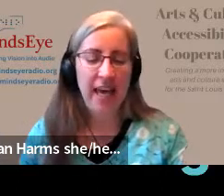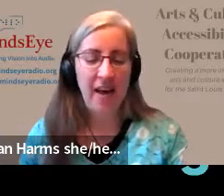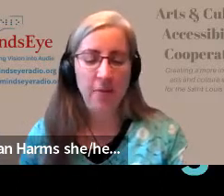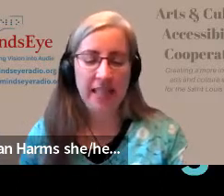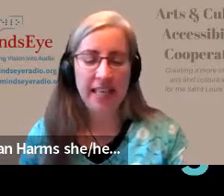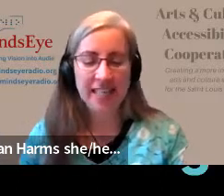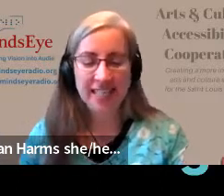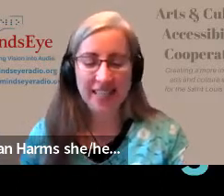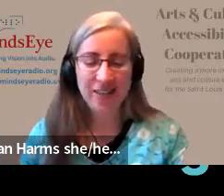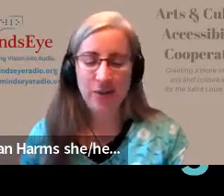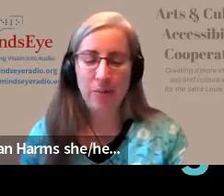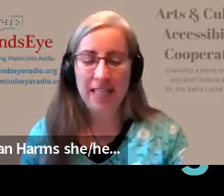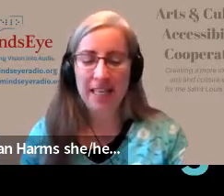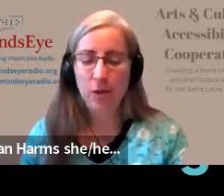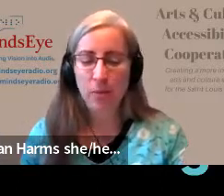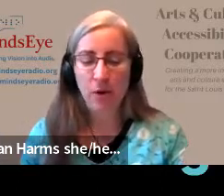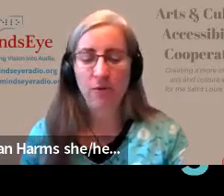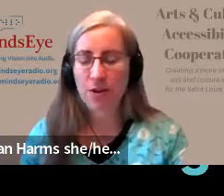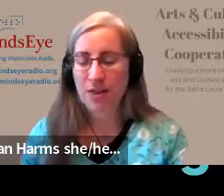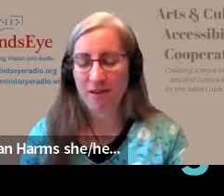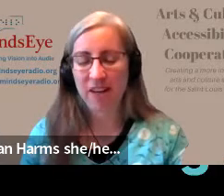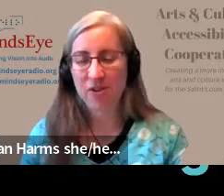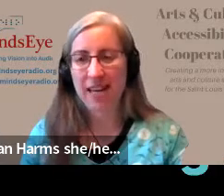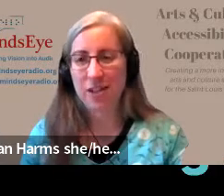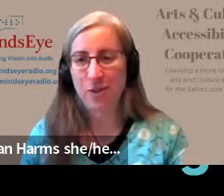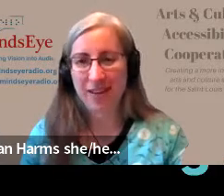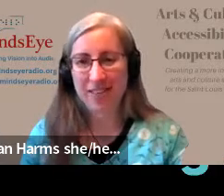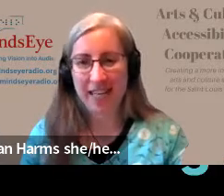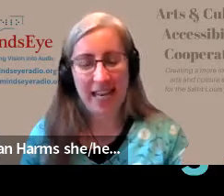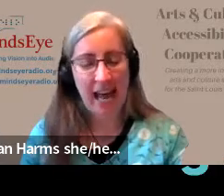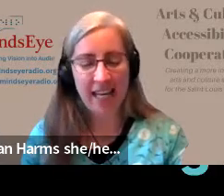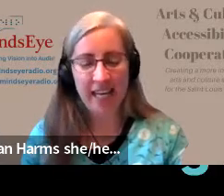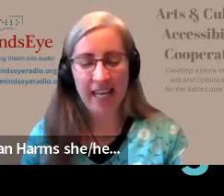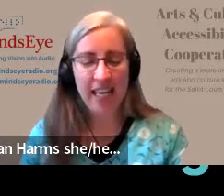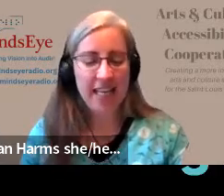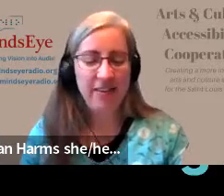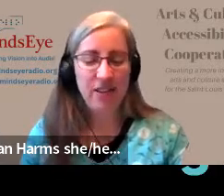ed lead the Steelers to a superior superbowl victory in 2009. He is